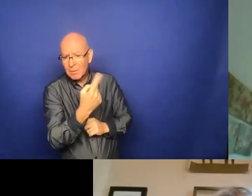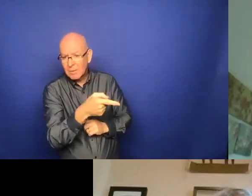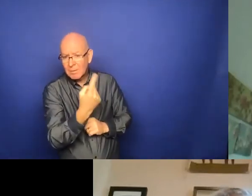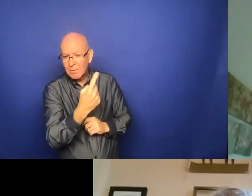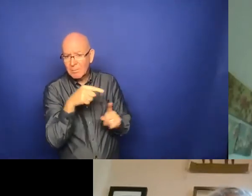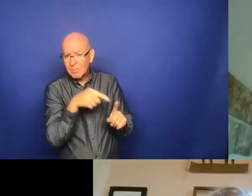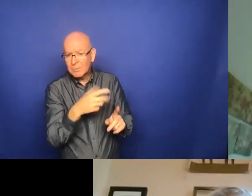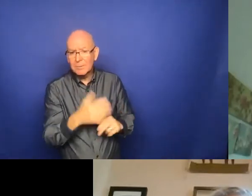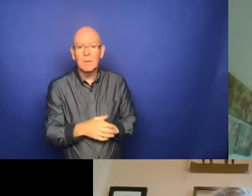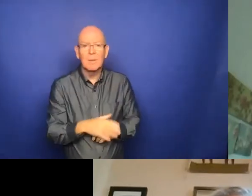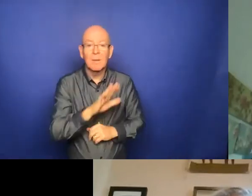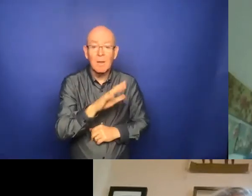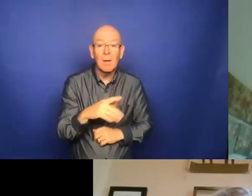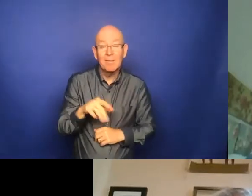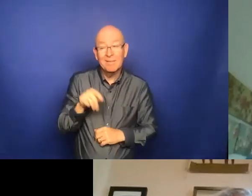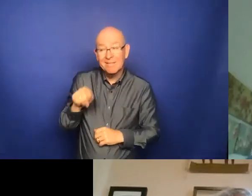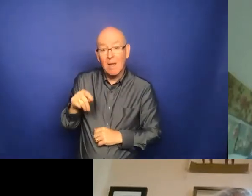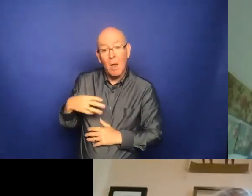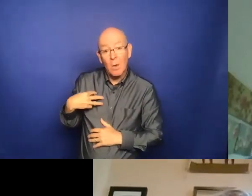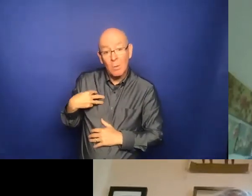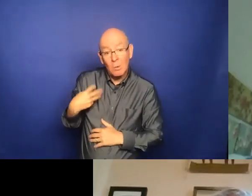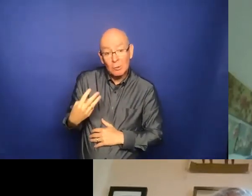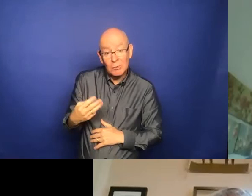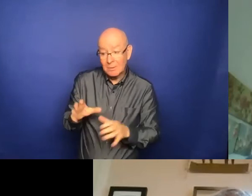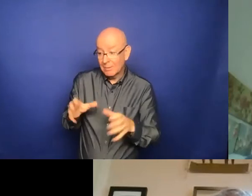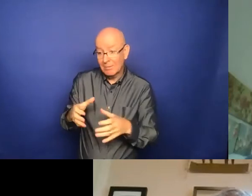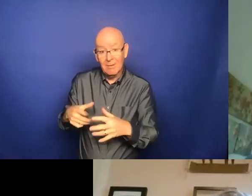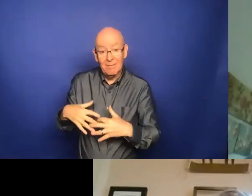the Washington group started we were interested in mainstreaming disability